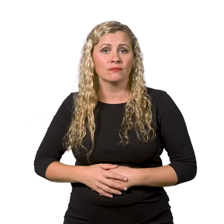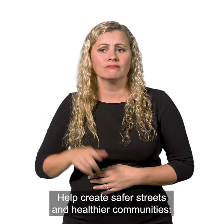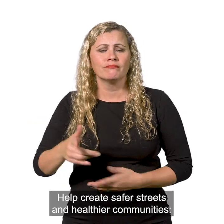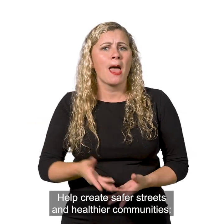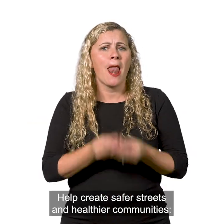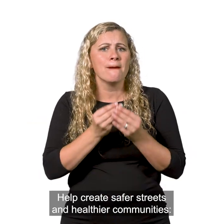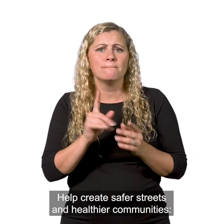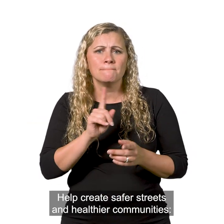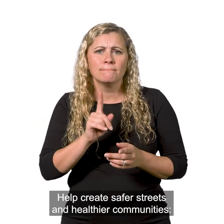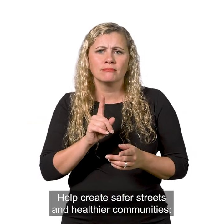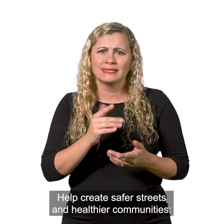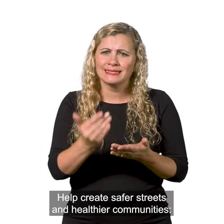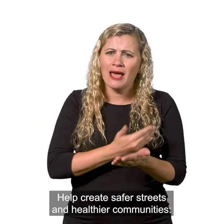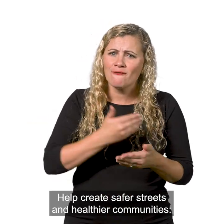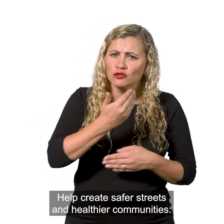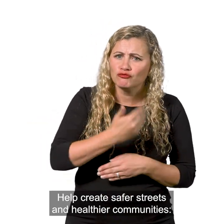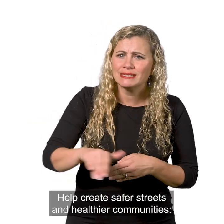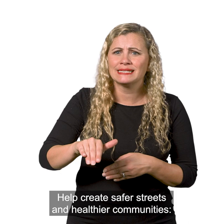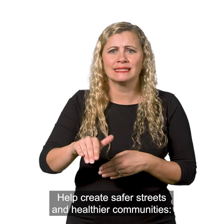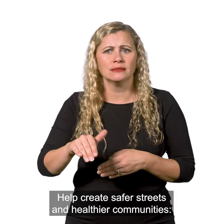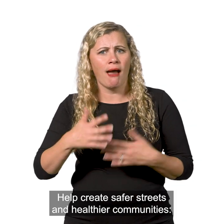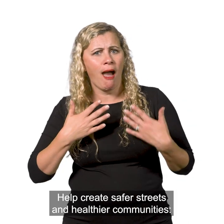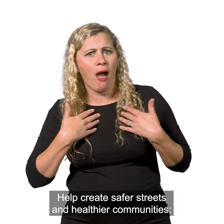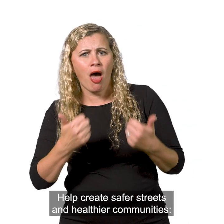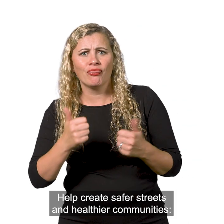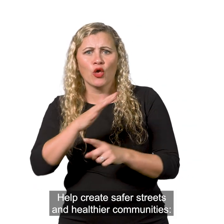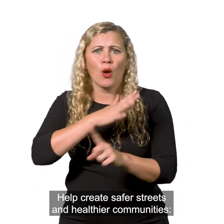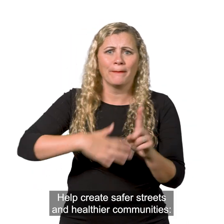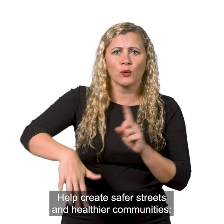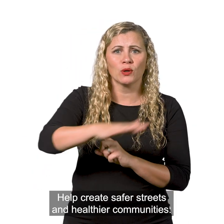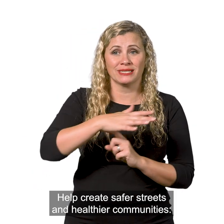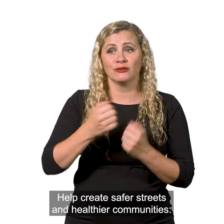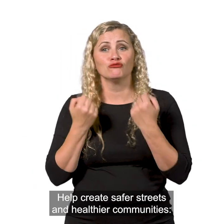Help create safer streets and healthier communities: